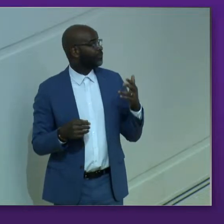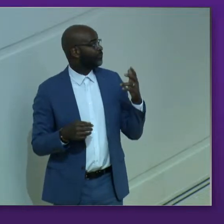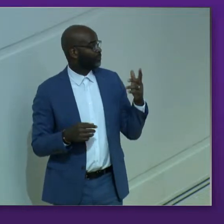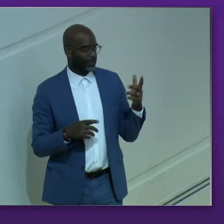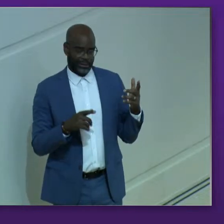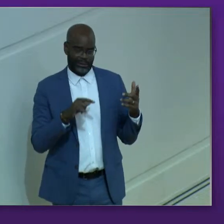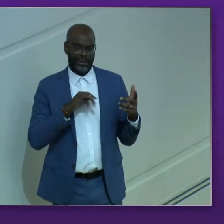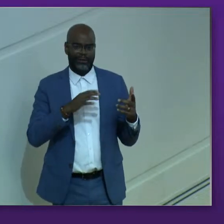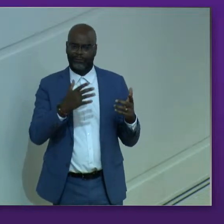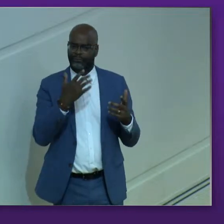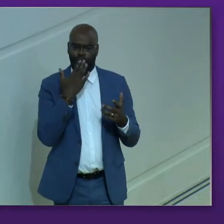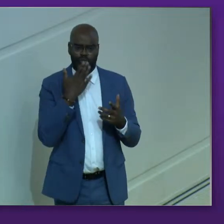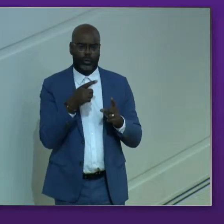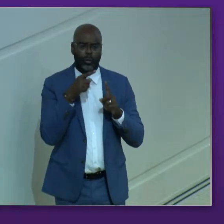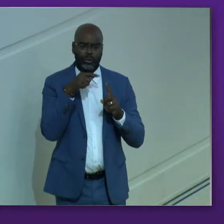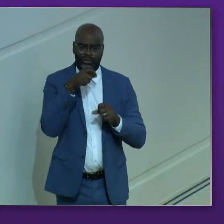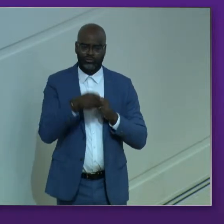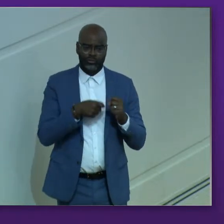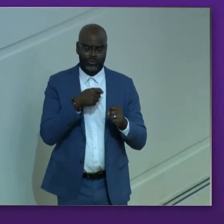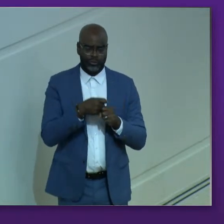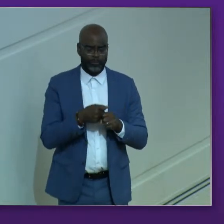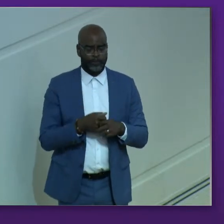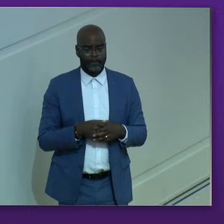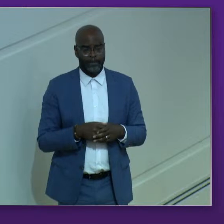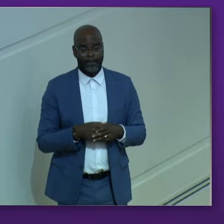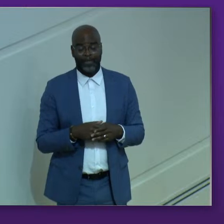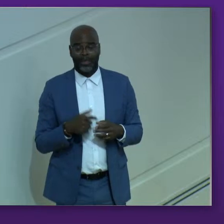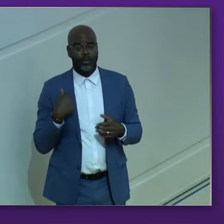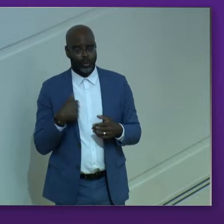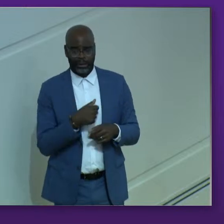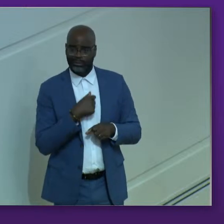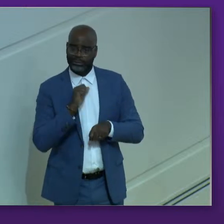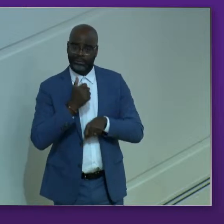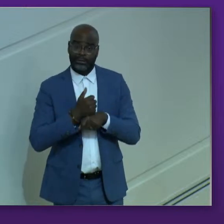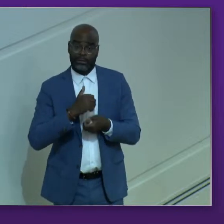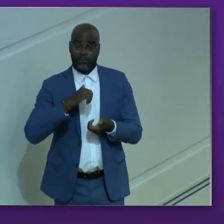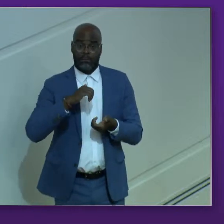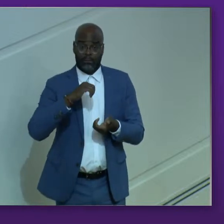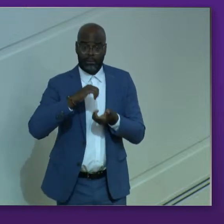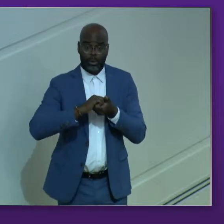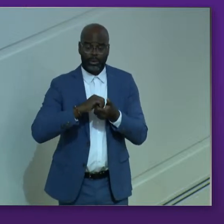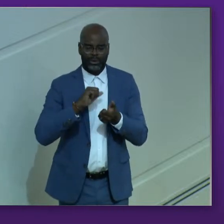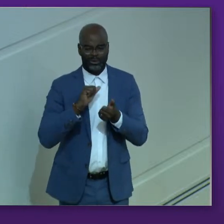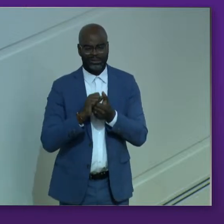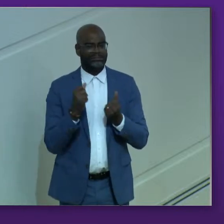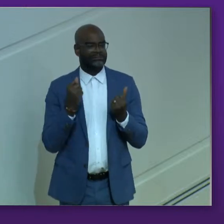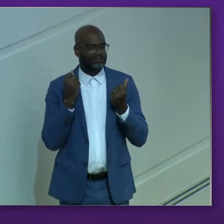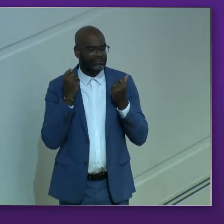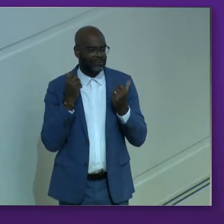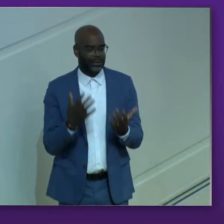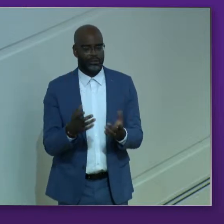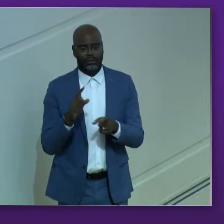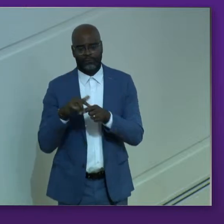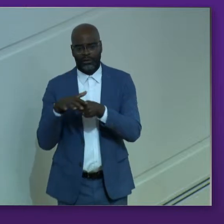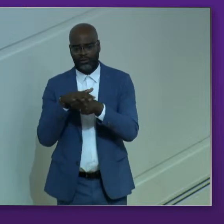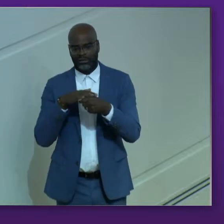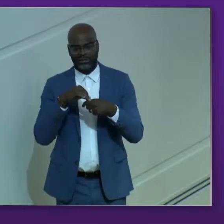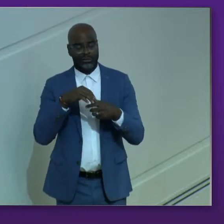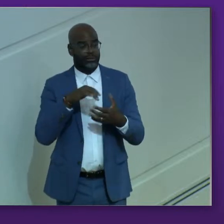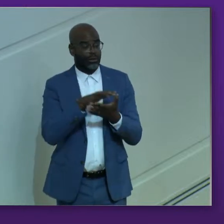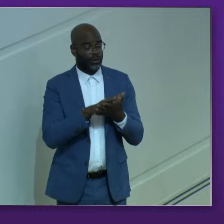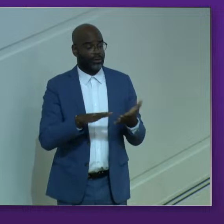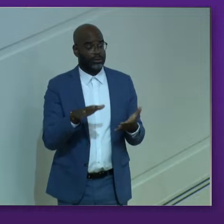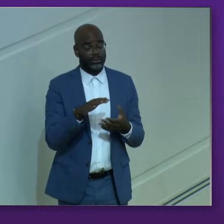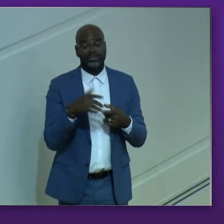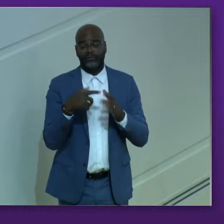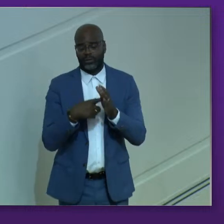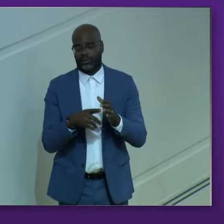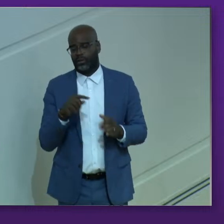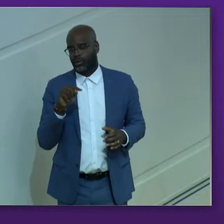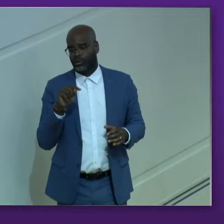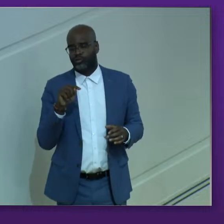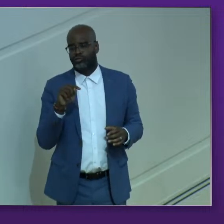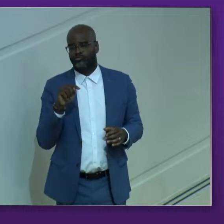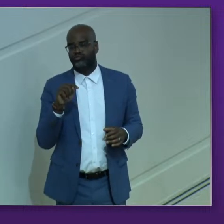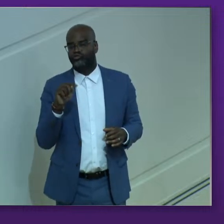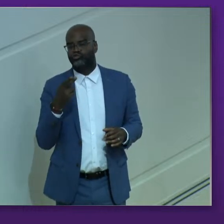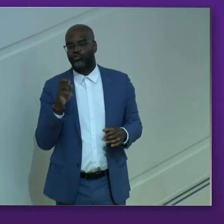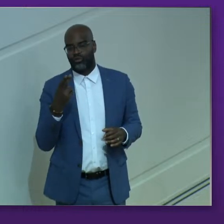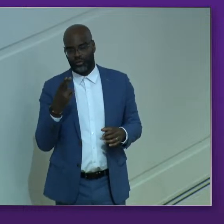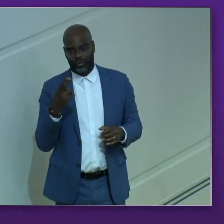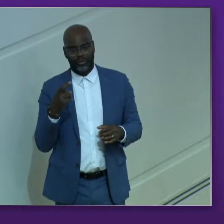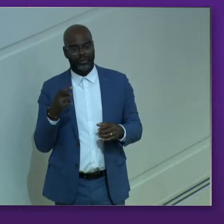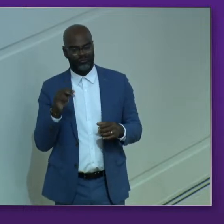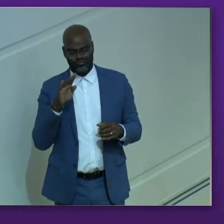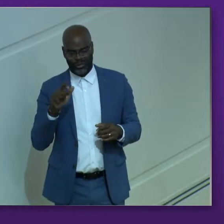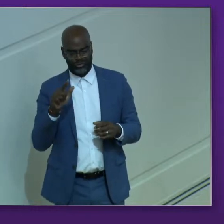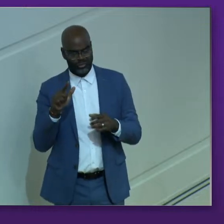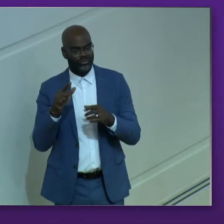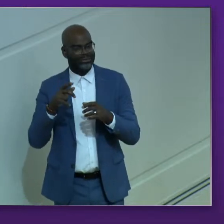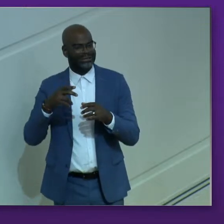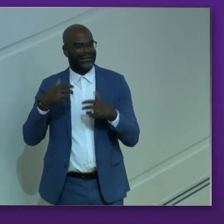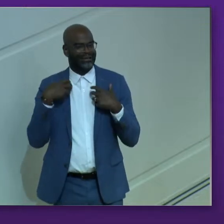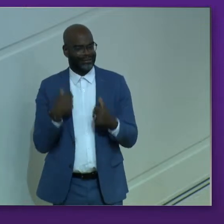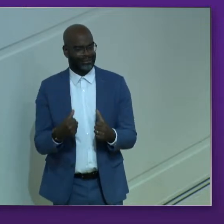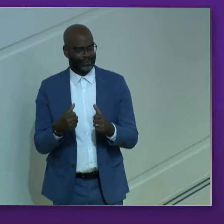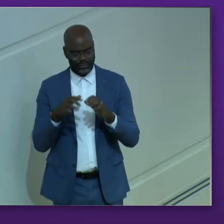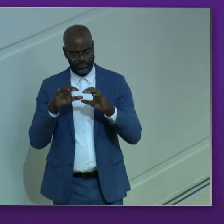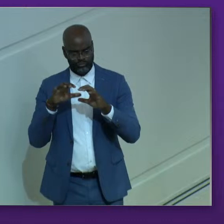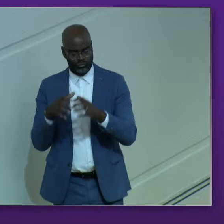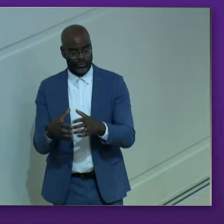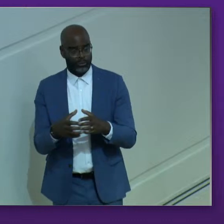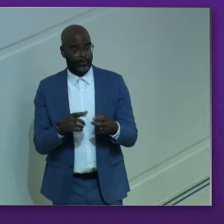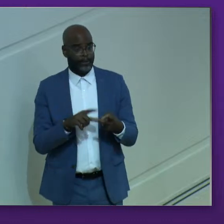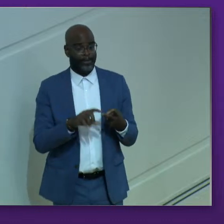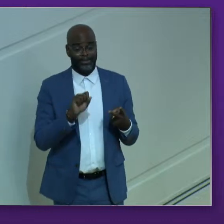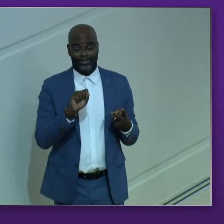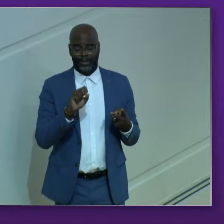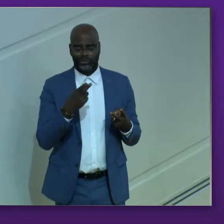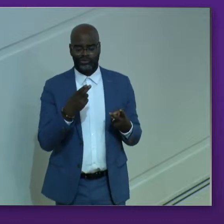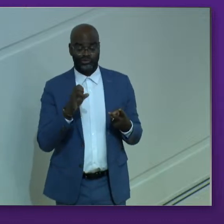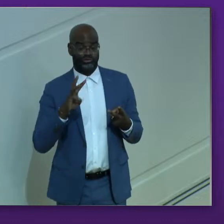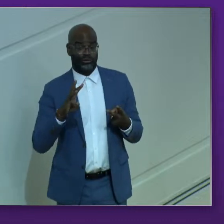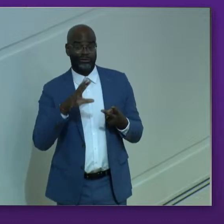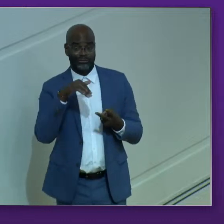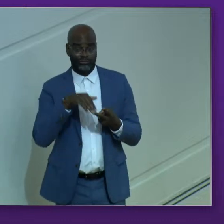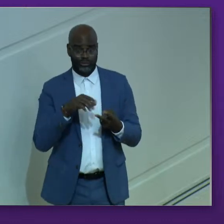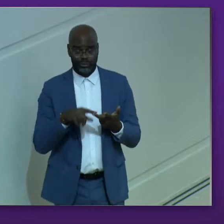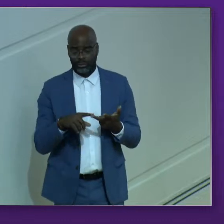THE NEW COUNCIL MEMBERS.